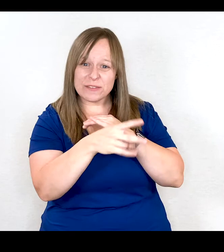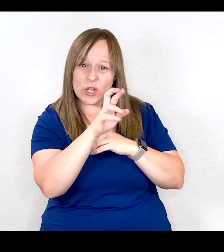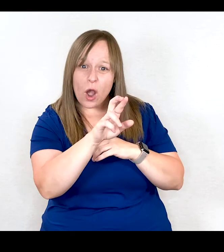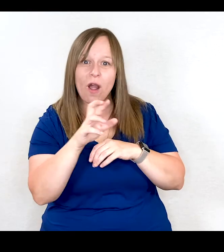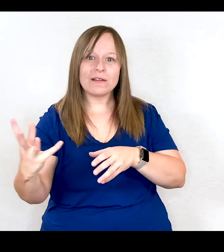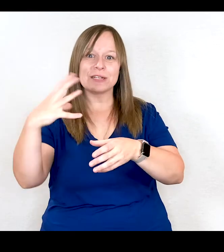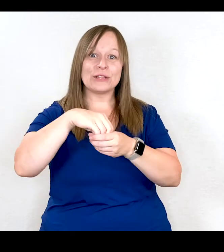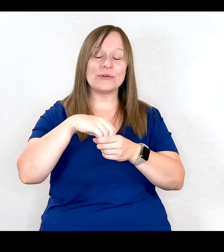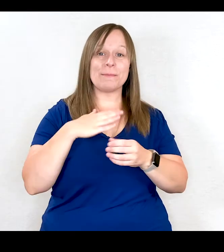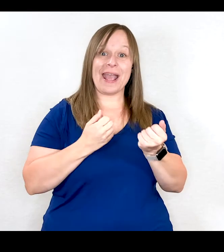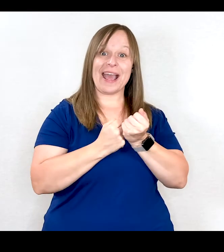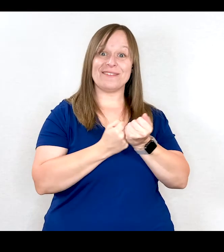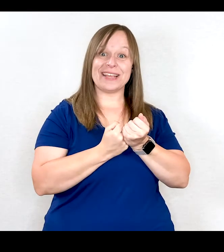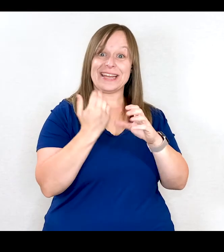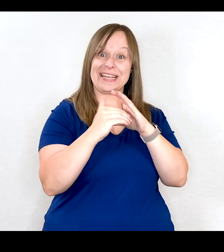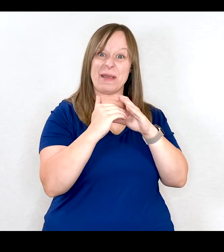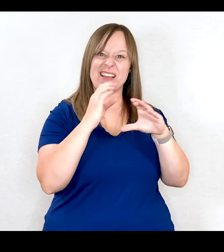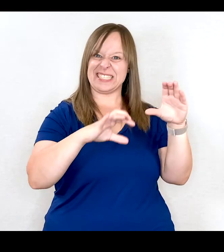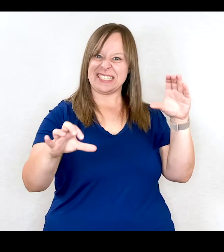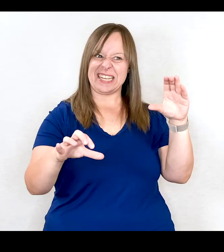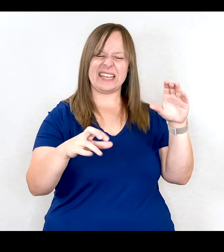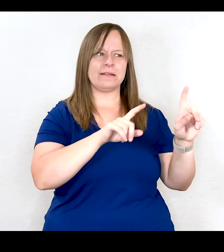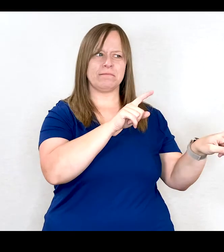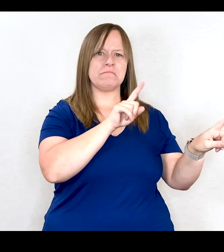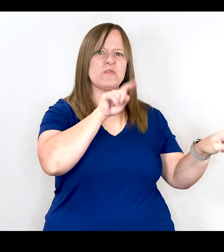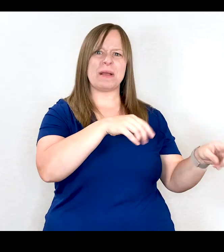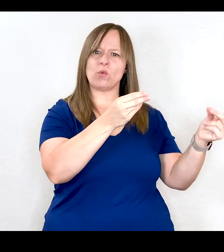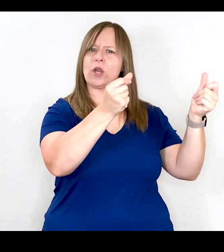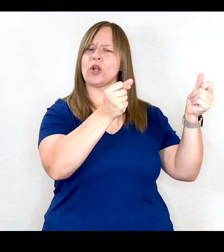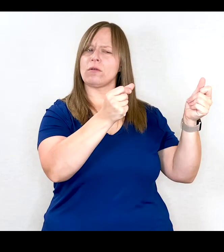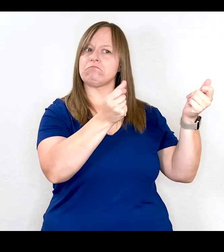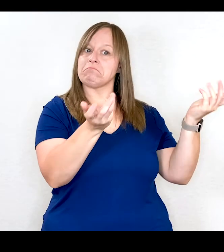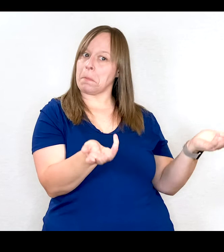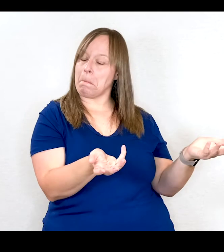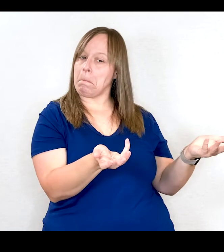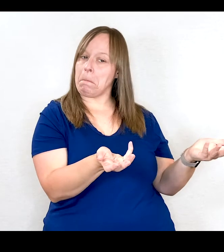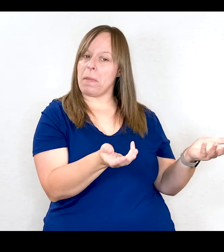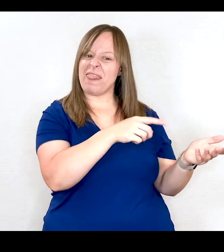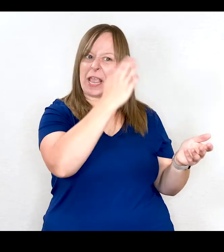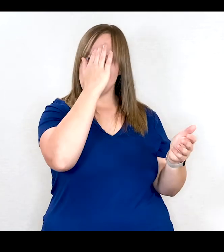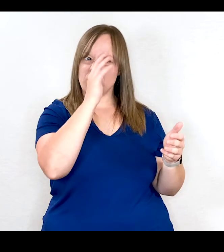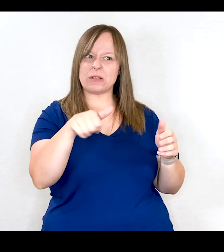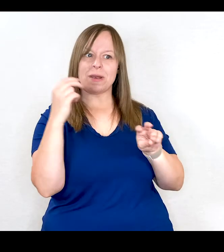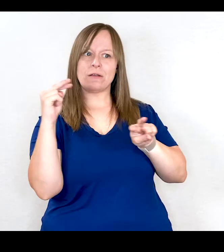And when I included my advocate in emails, I seemed to get a response quicker because they knew